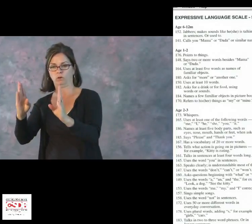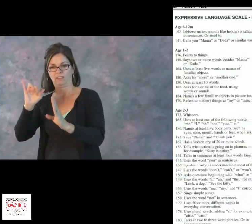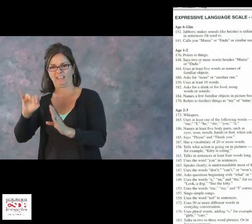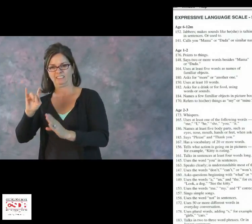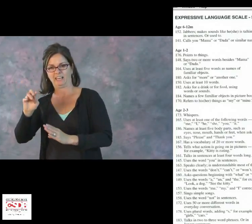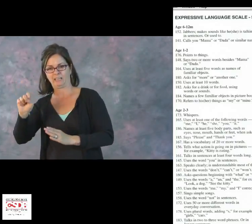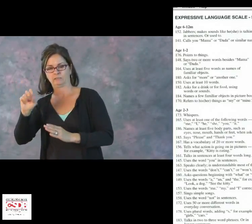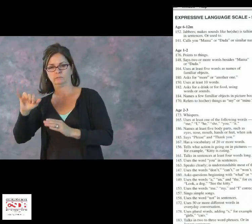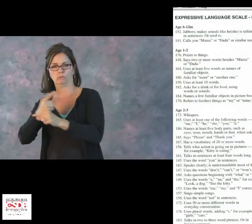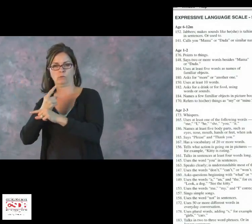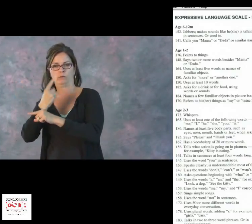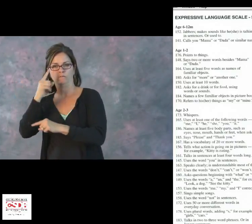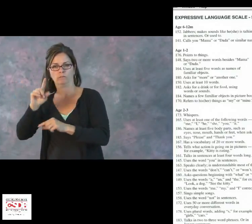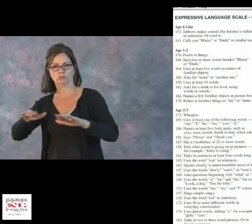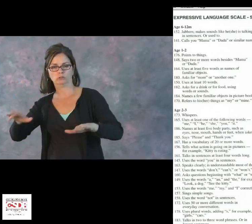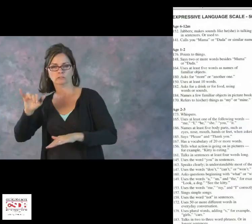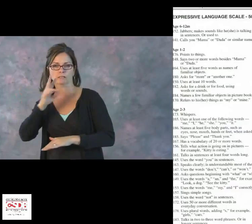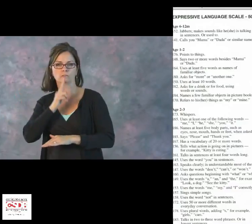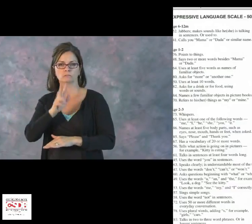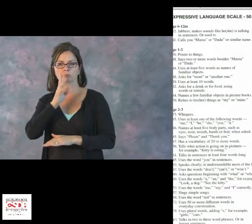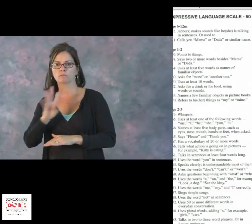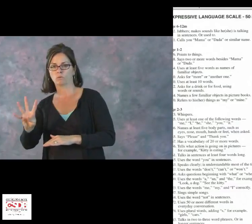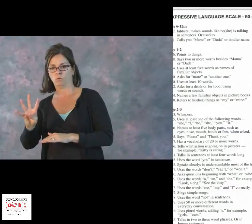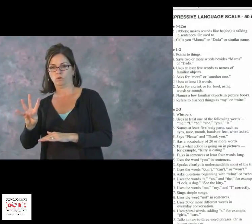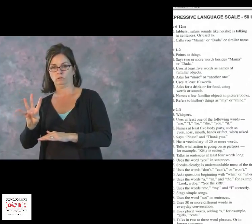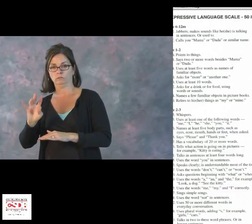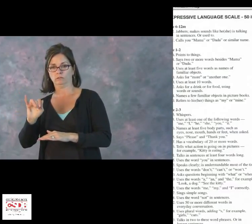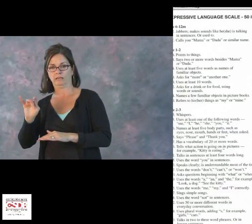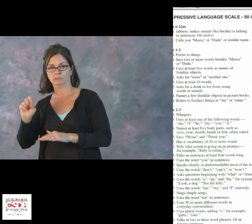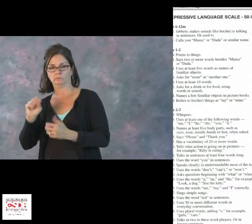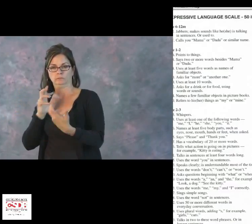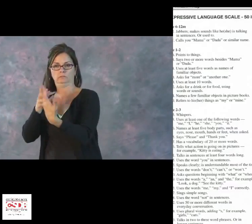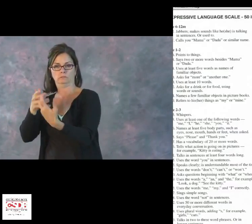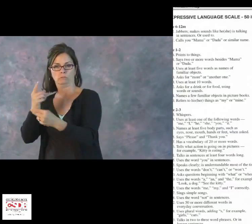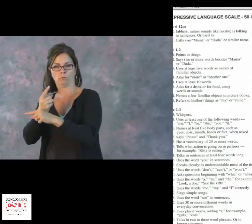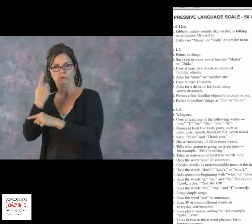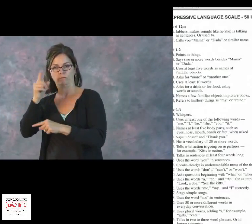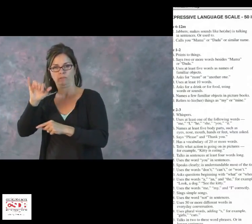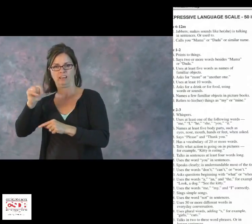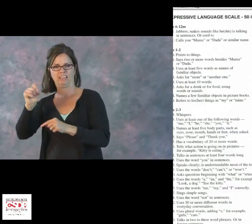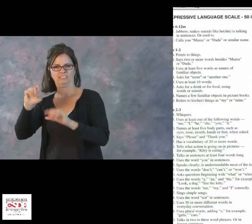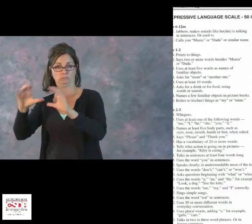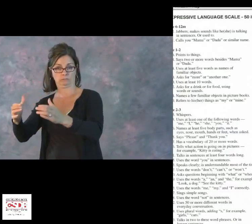between 3 and 4 years of age.